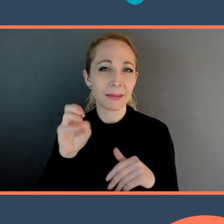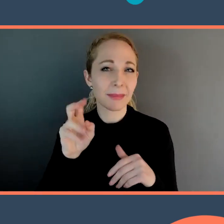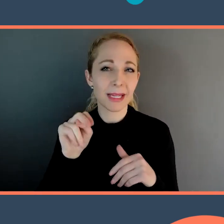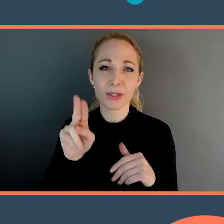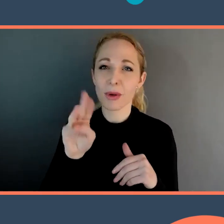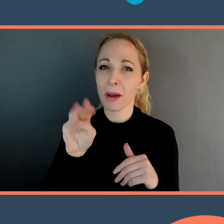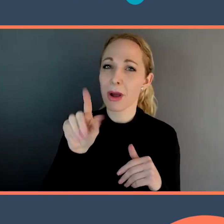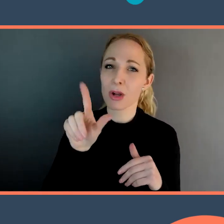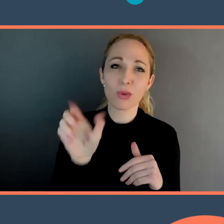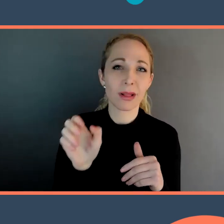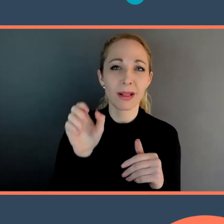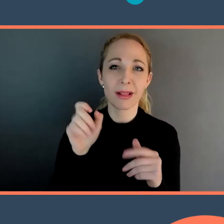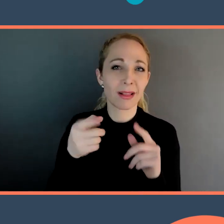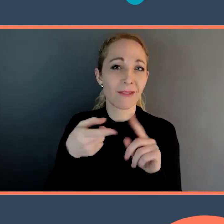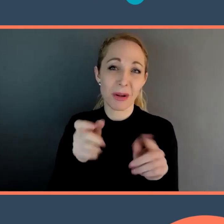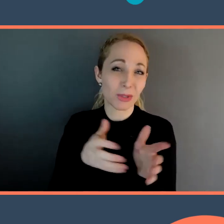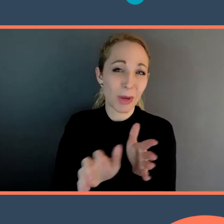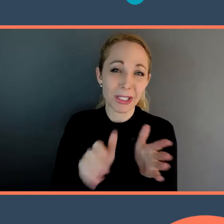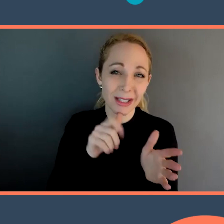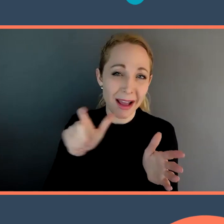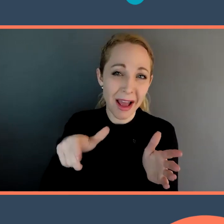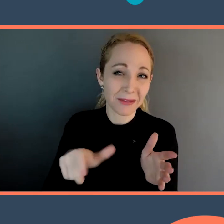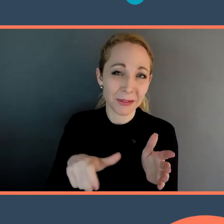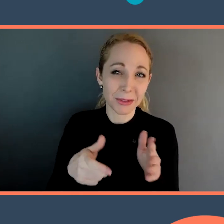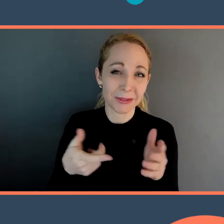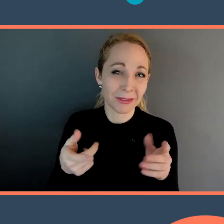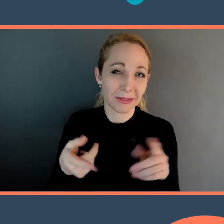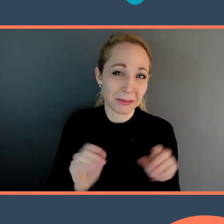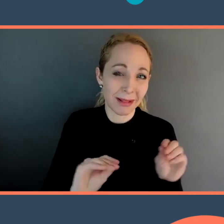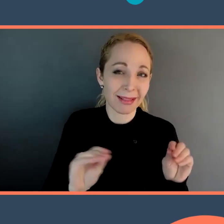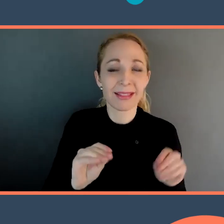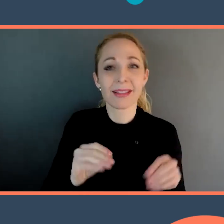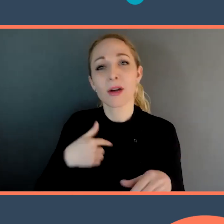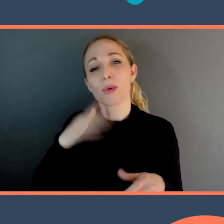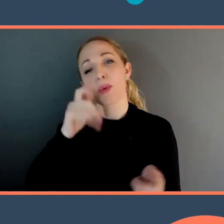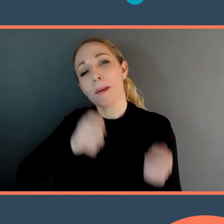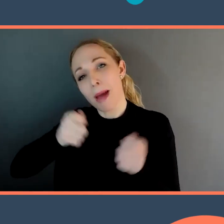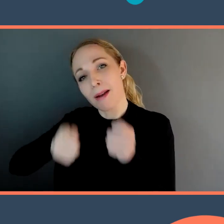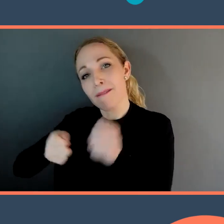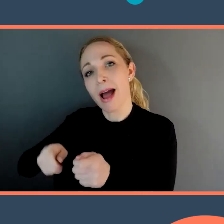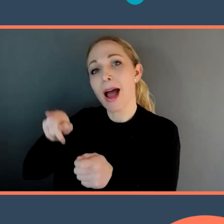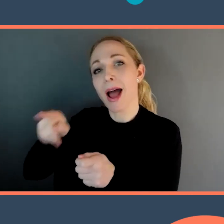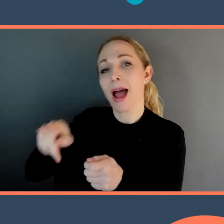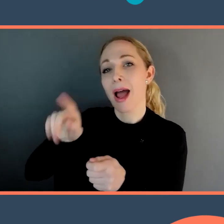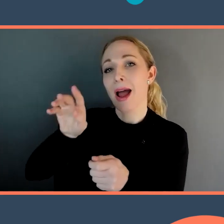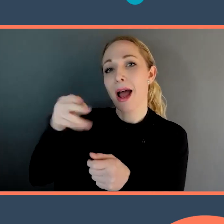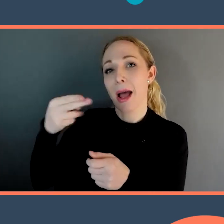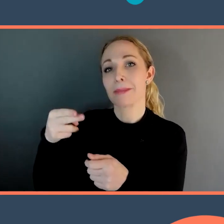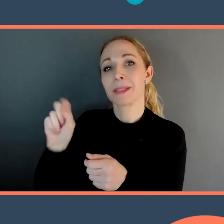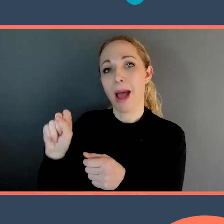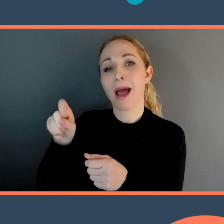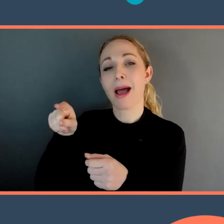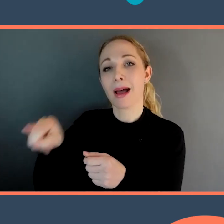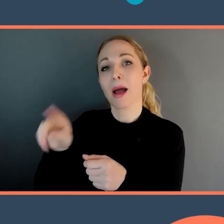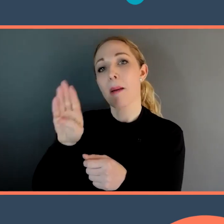WE ARE GOING TO MODIFY THE HubSpot BOILERPLATE MENU CODE.